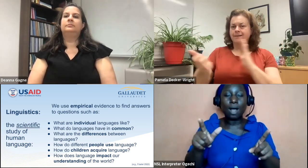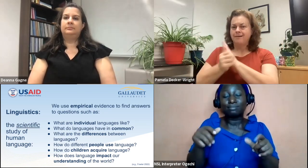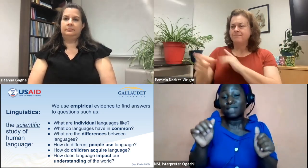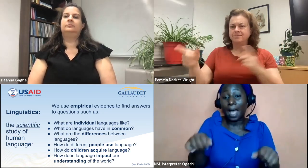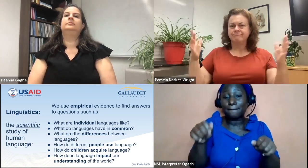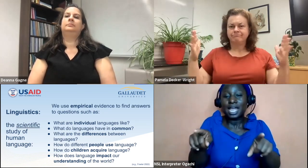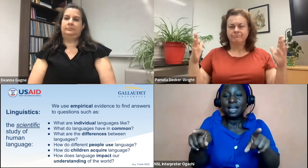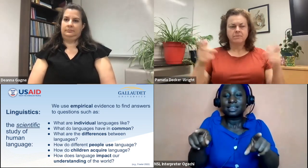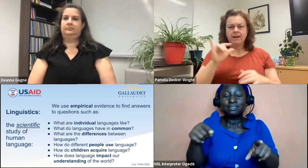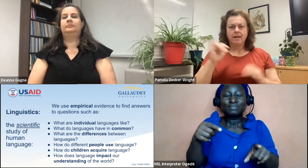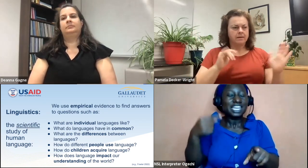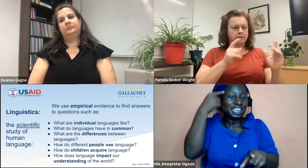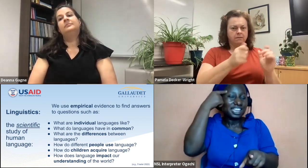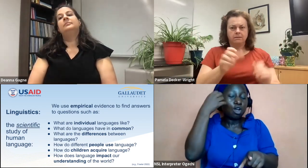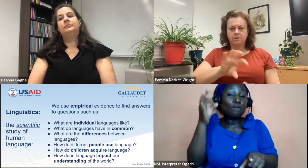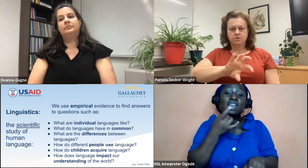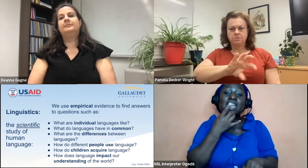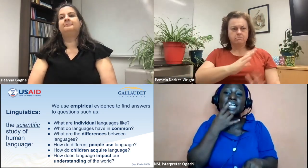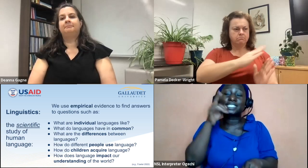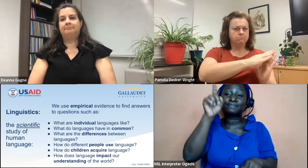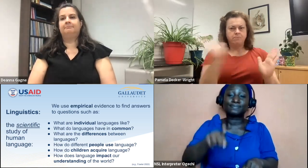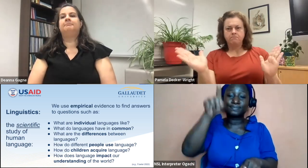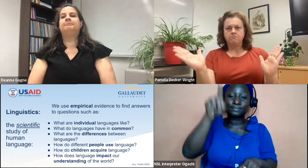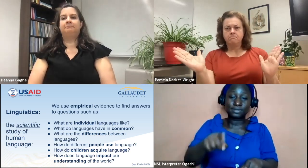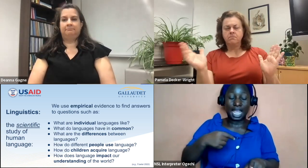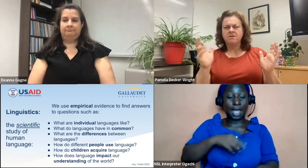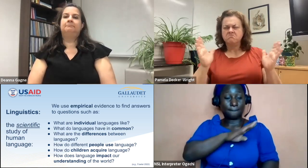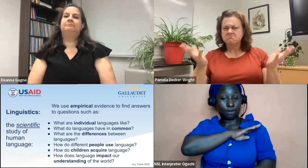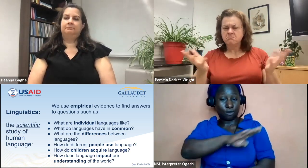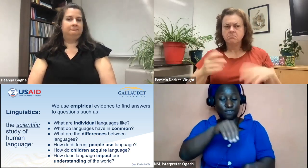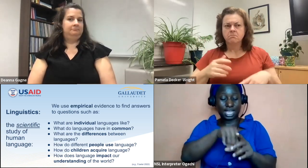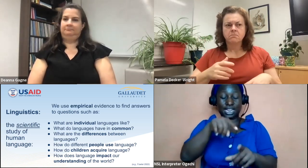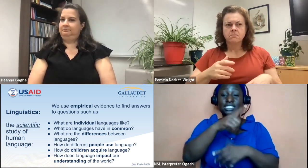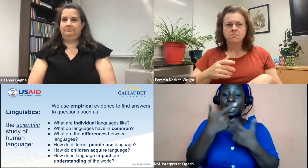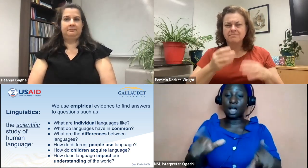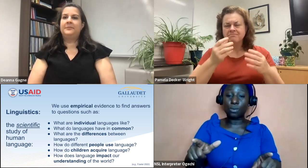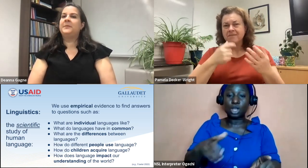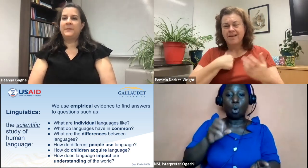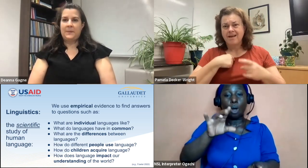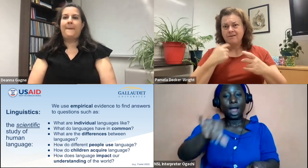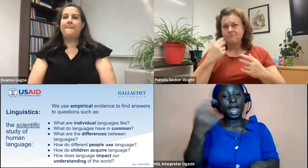And when we think about competency. There's a whole range there that you then have access to.